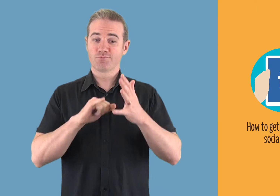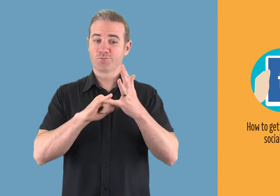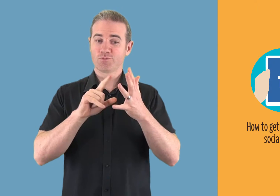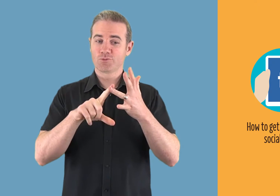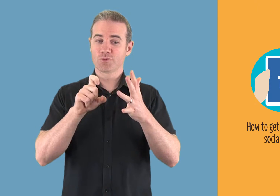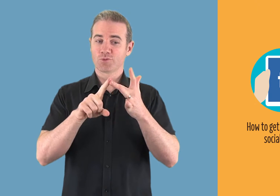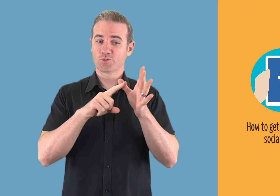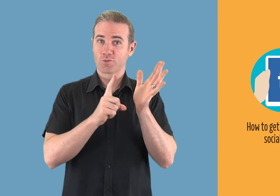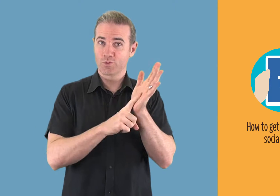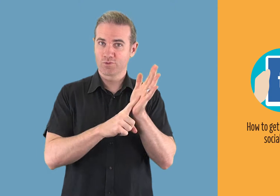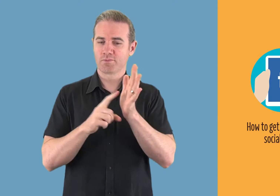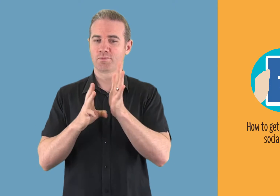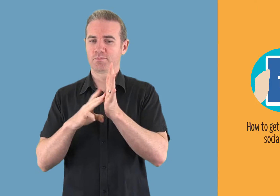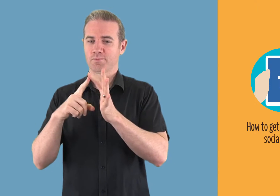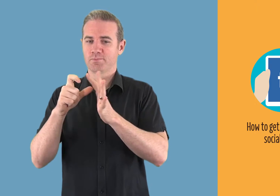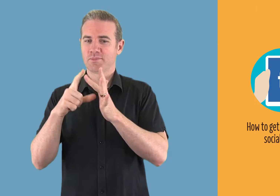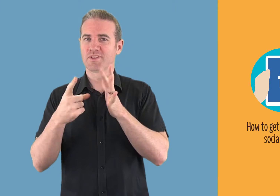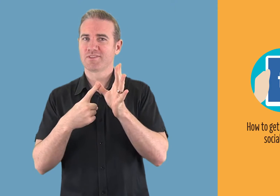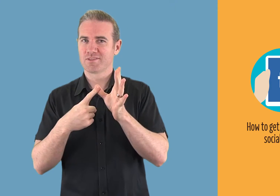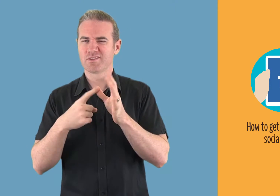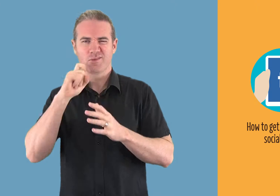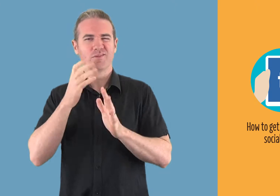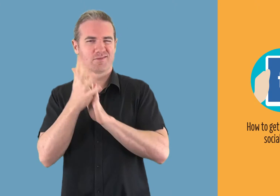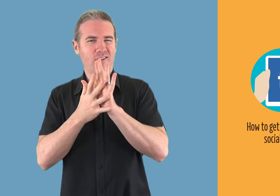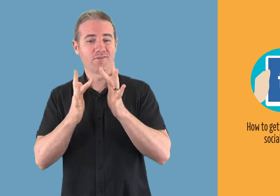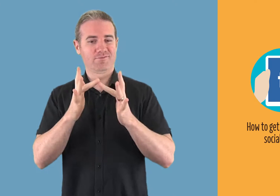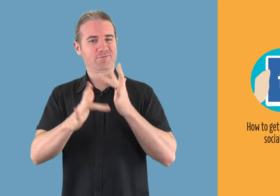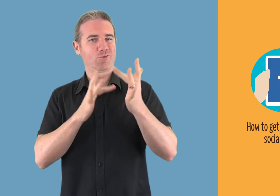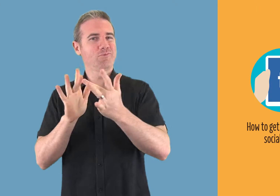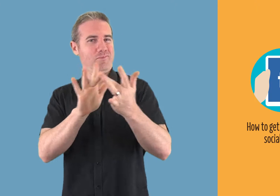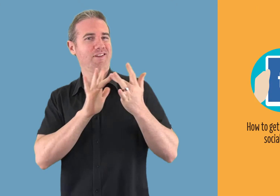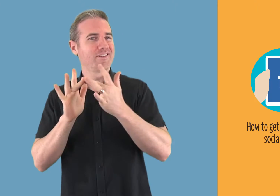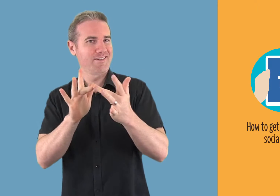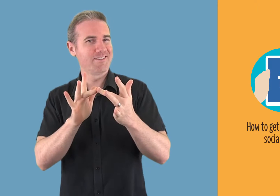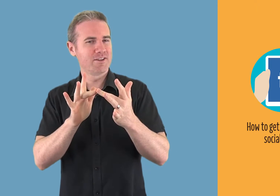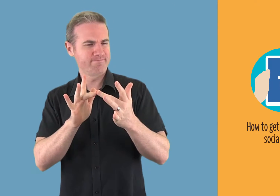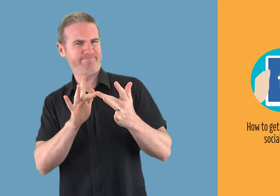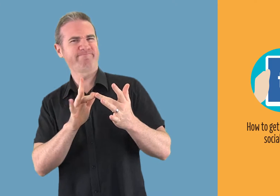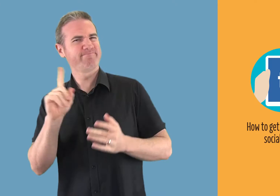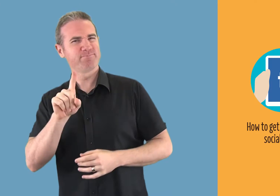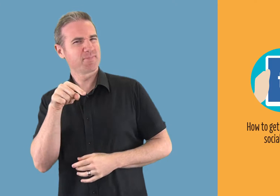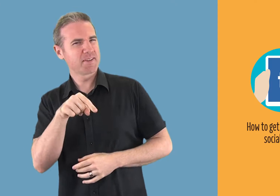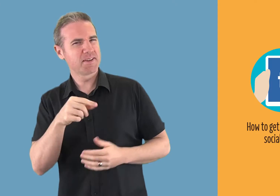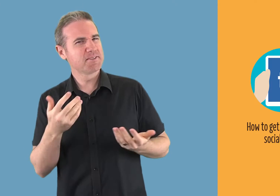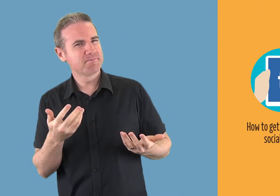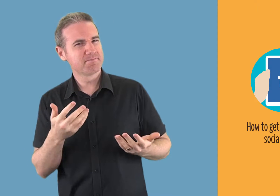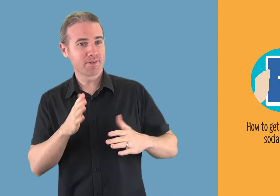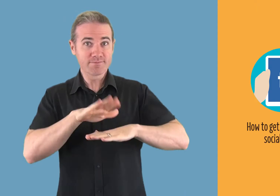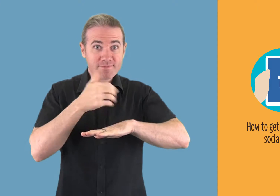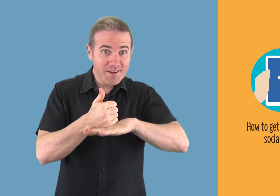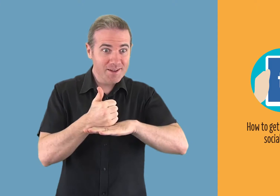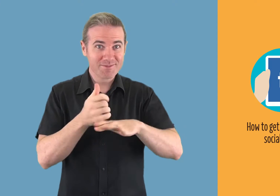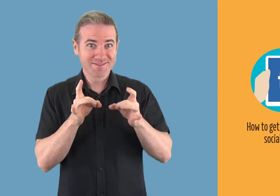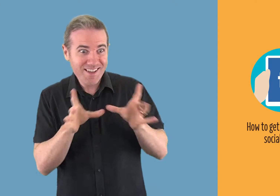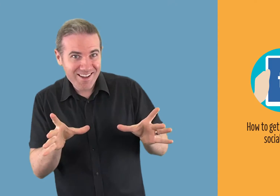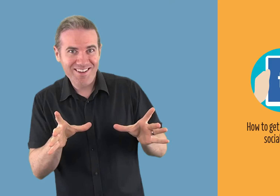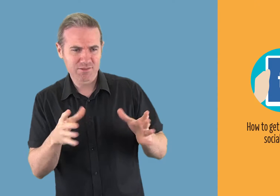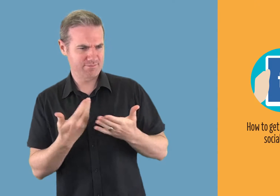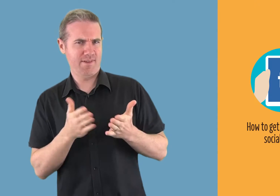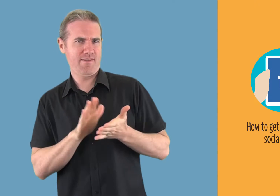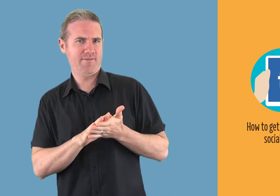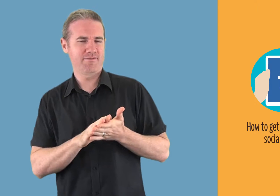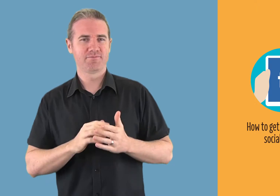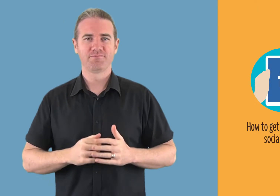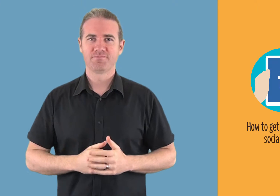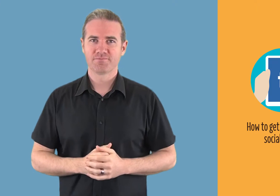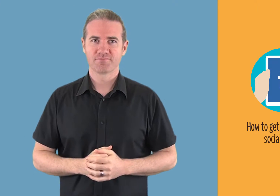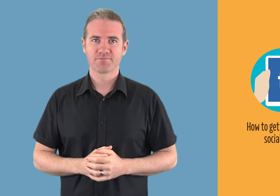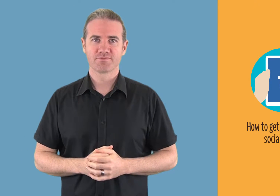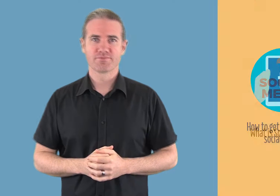How to get started with social media